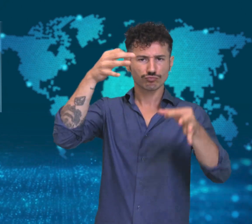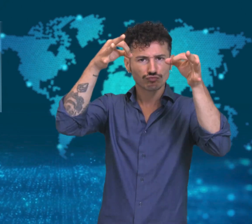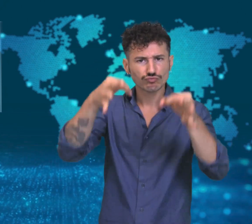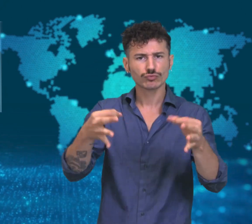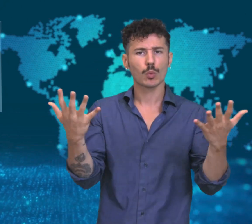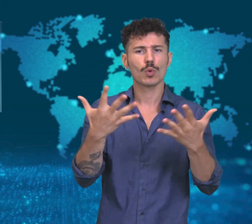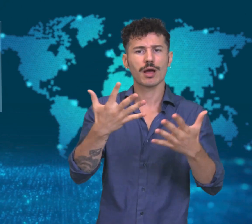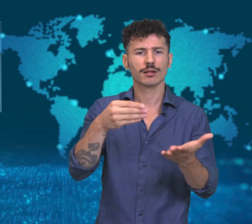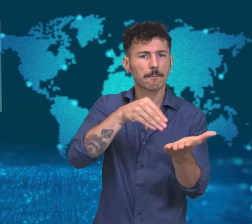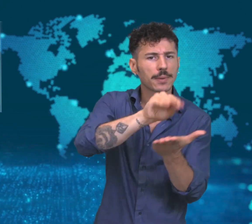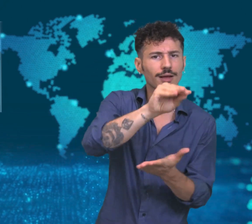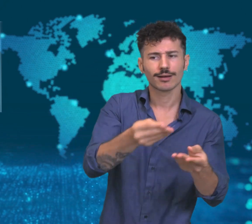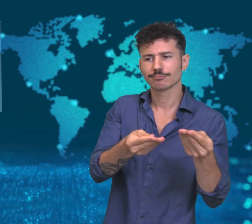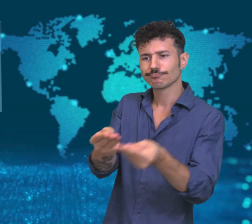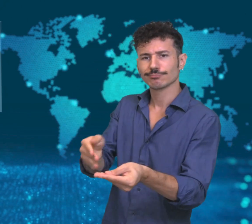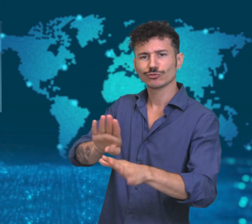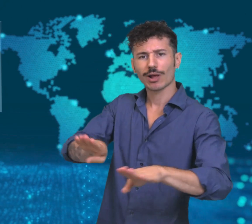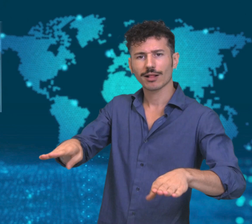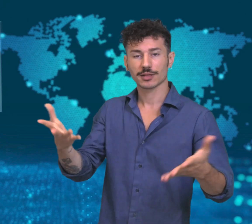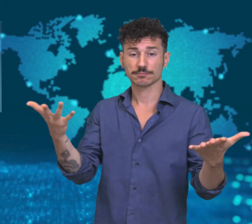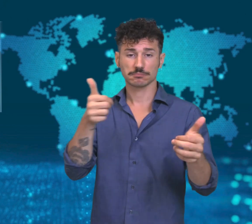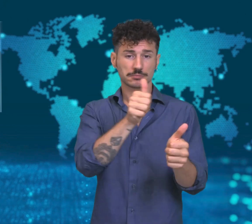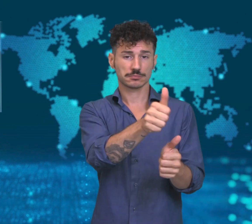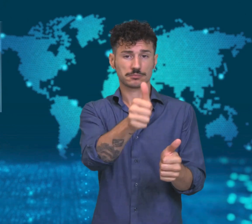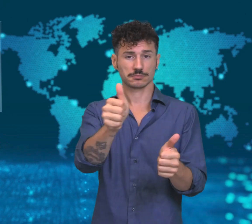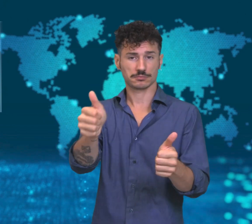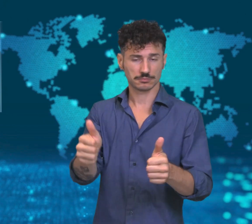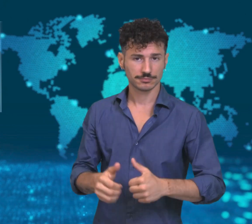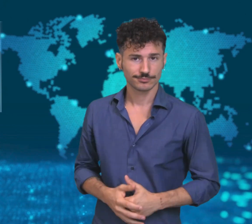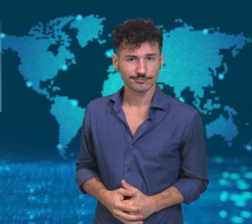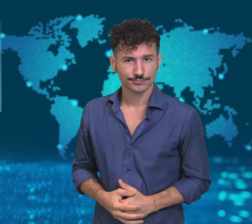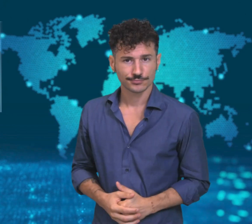what to purchase for their children.